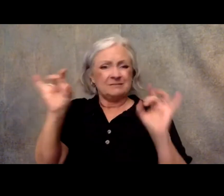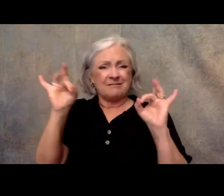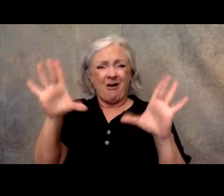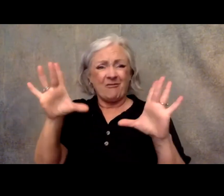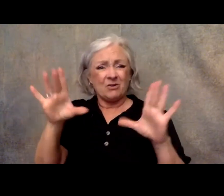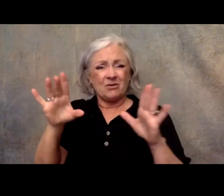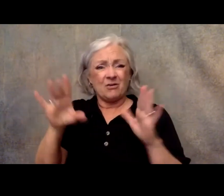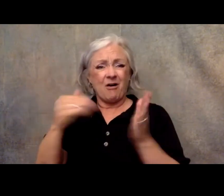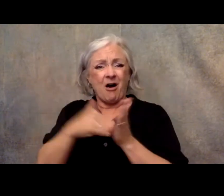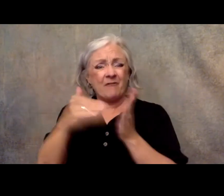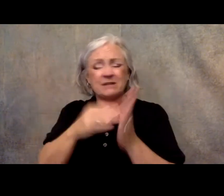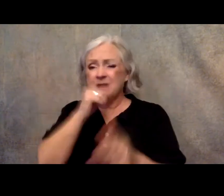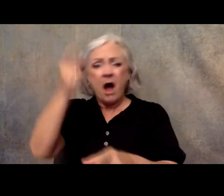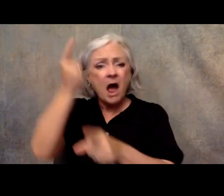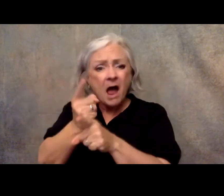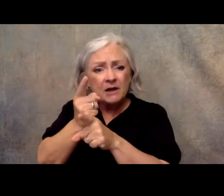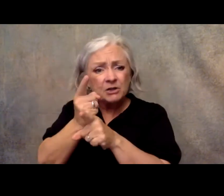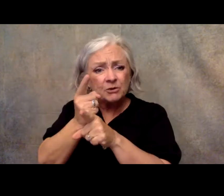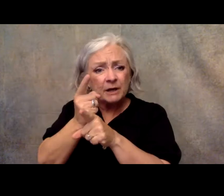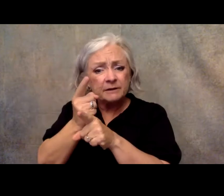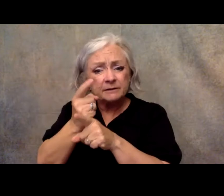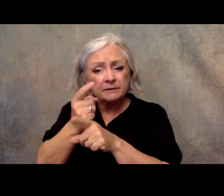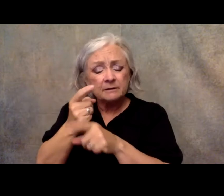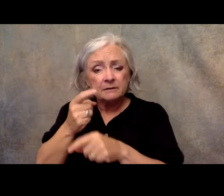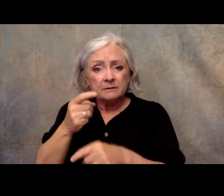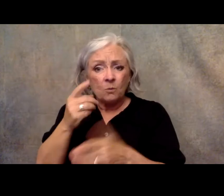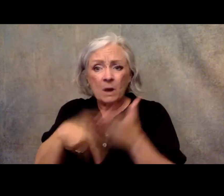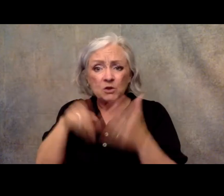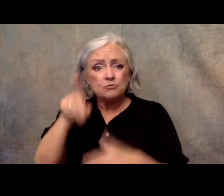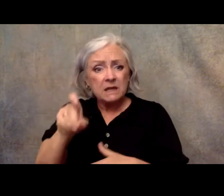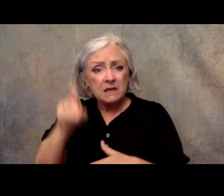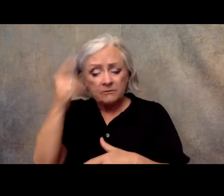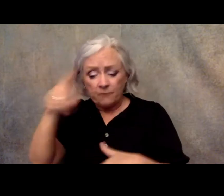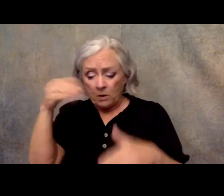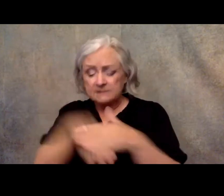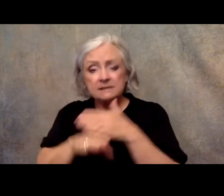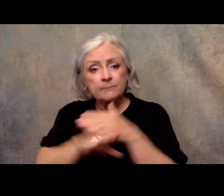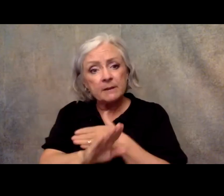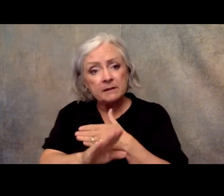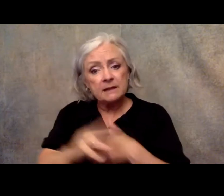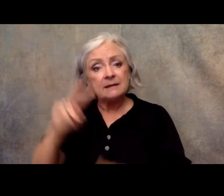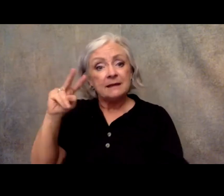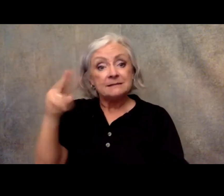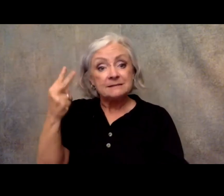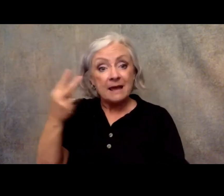as accurate as what what you would expect or need for accessibility. But the second thing I noticed is that there are